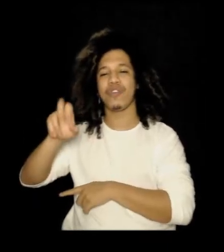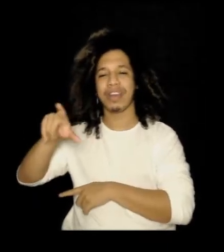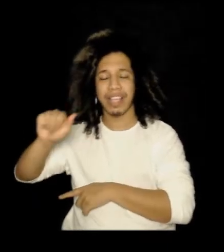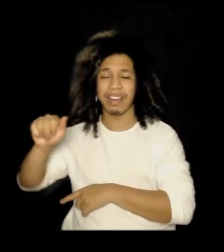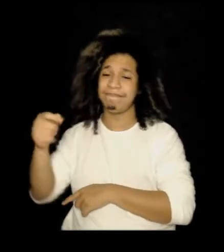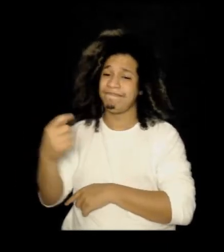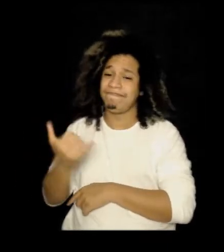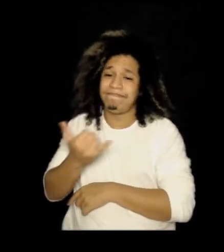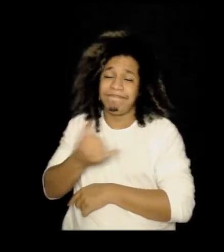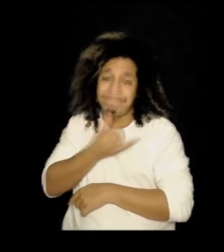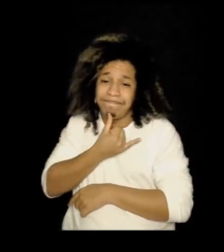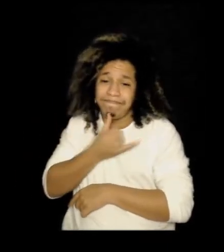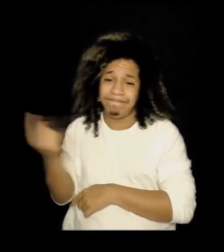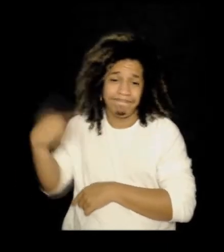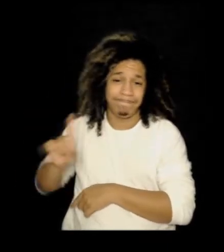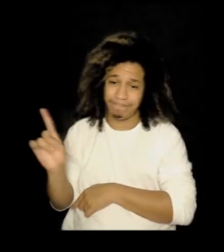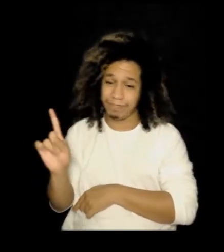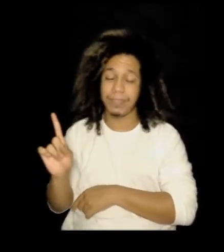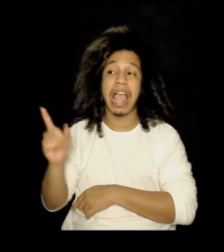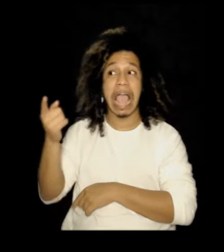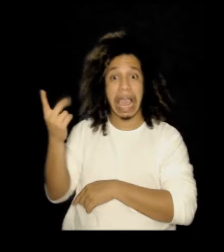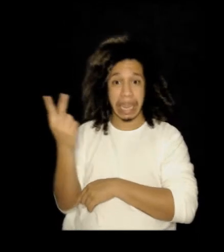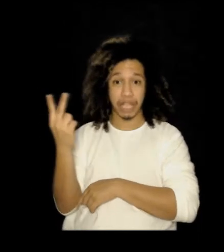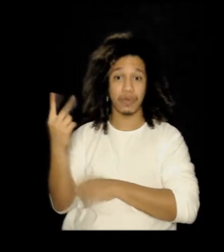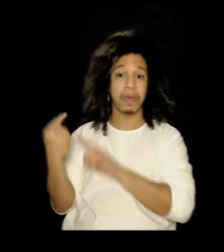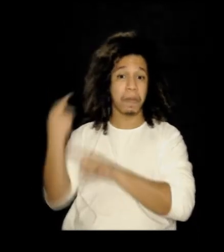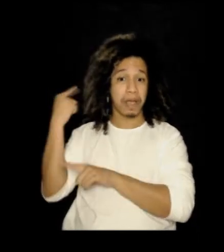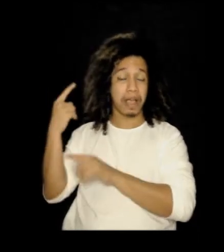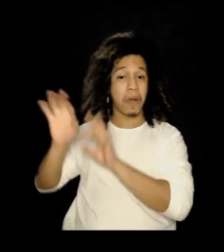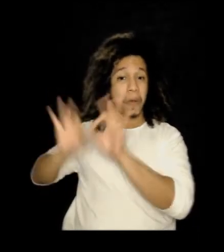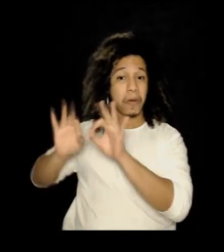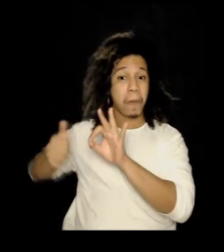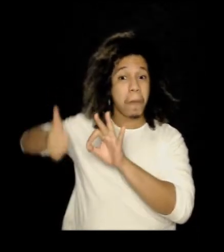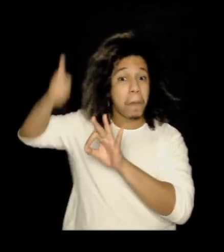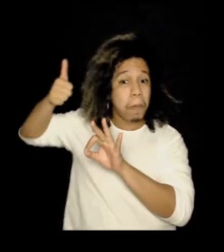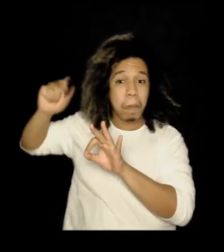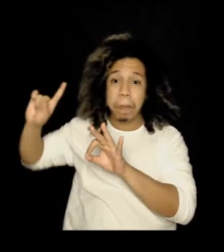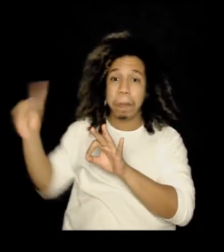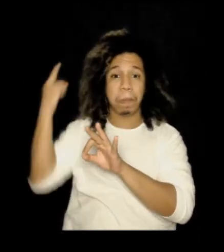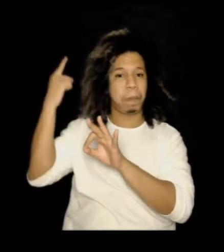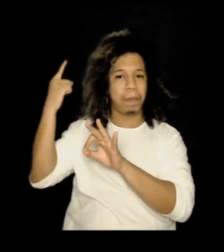who unfortunately could be here with us today, planned the first version of the EPPI conference.